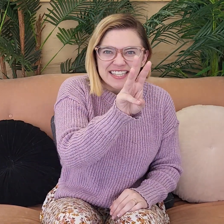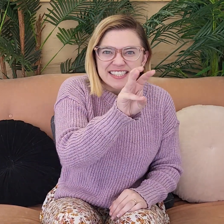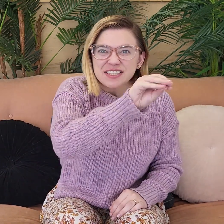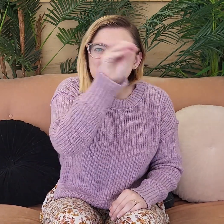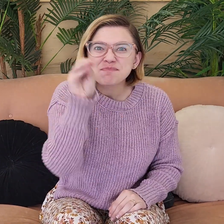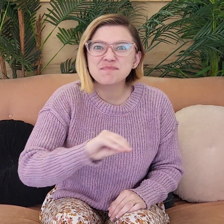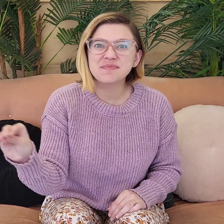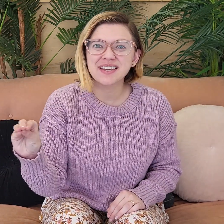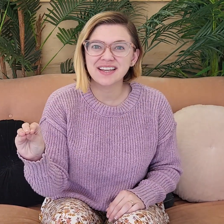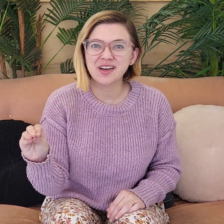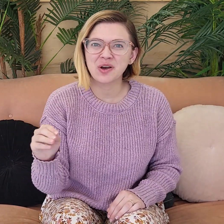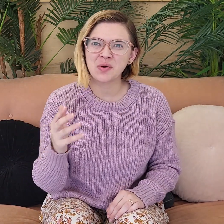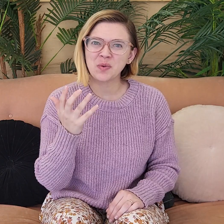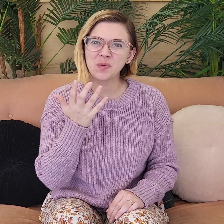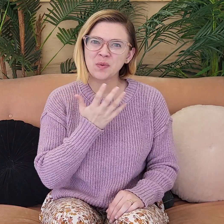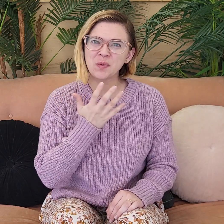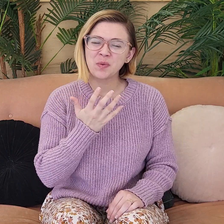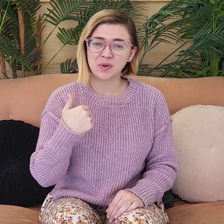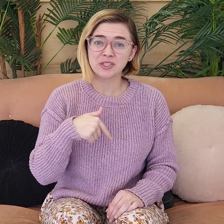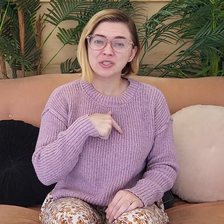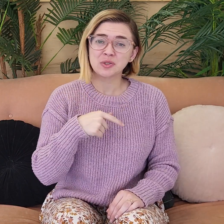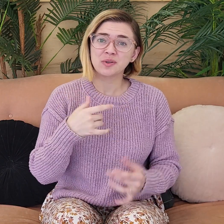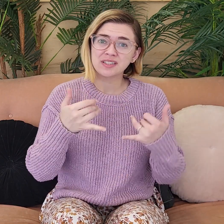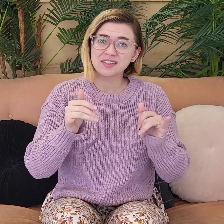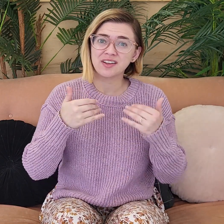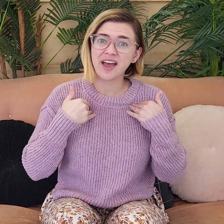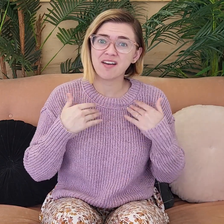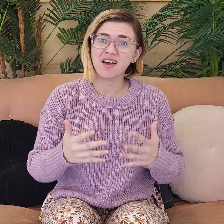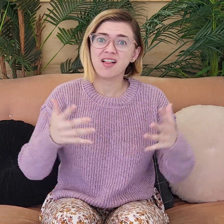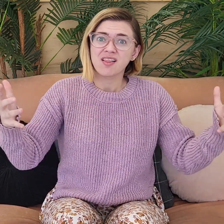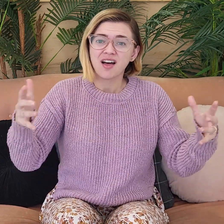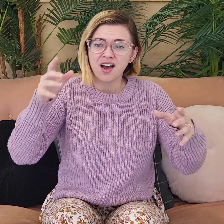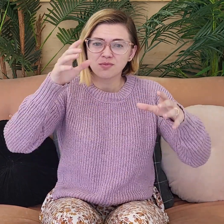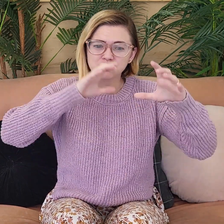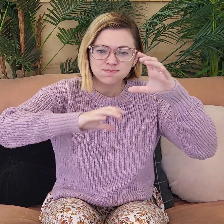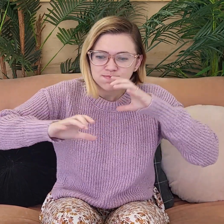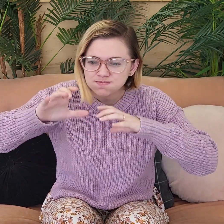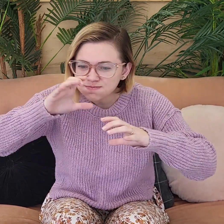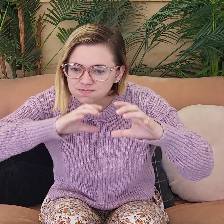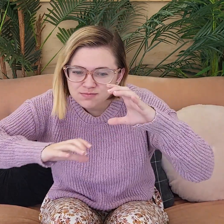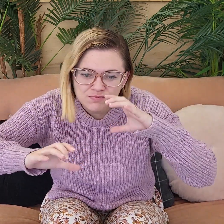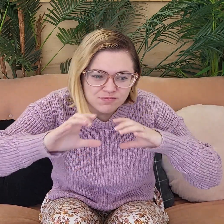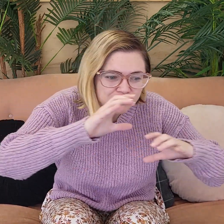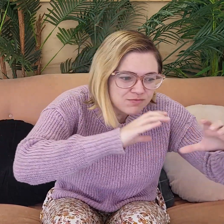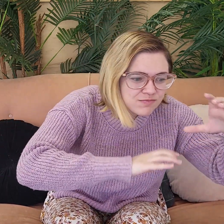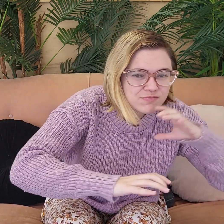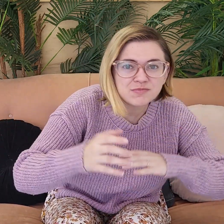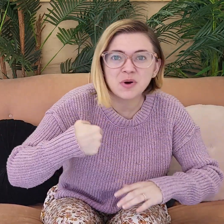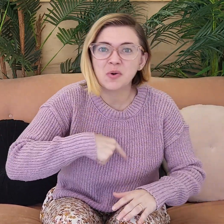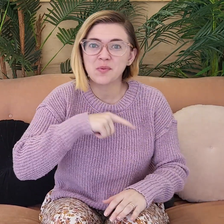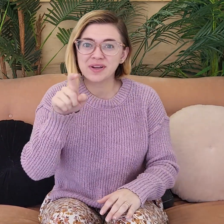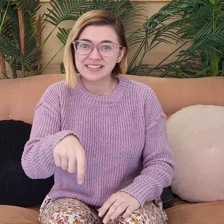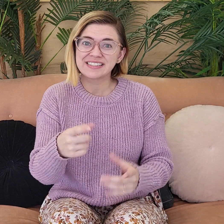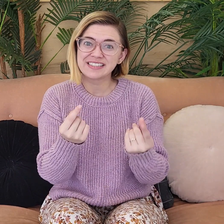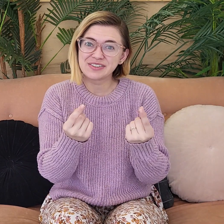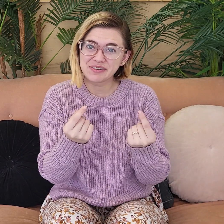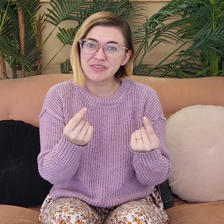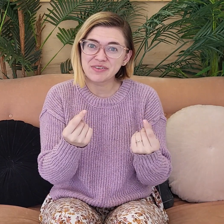, 86% That is amazing. So we still have a lot of searching and discovery that we need to